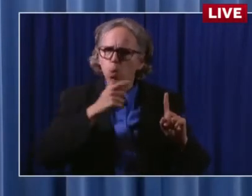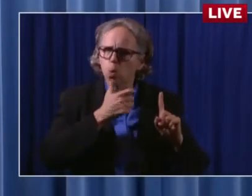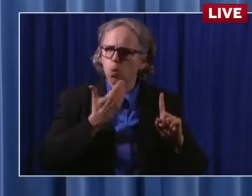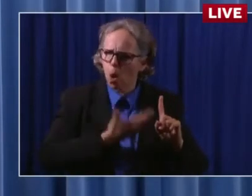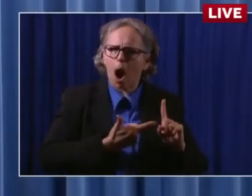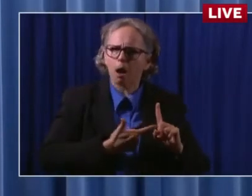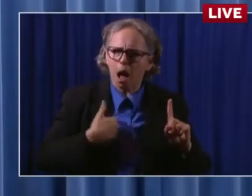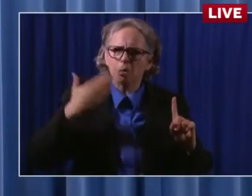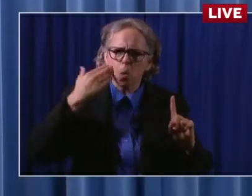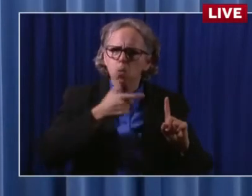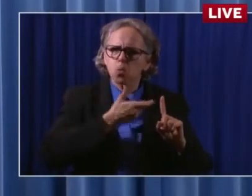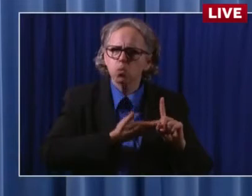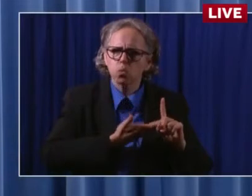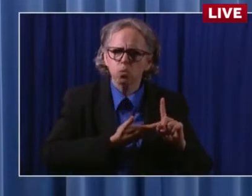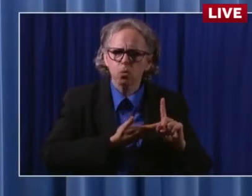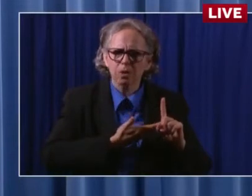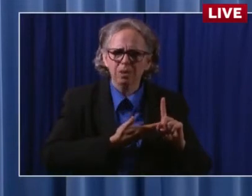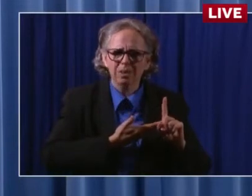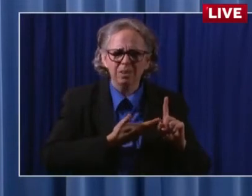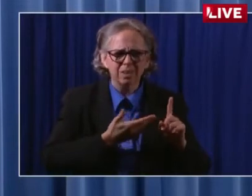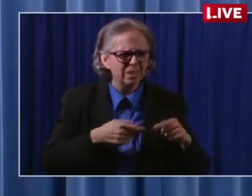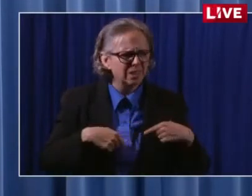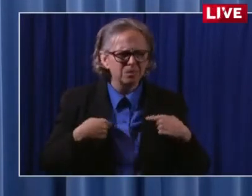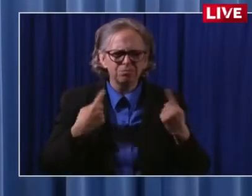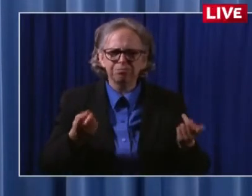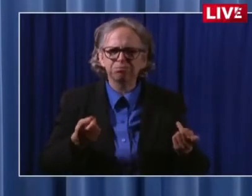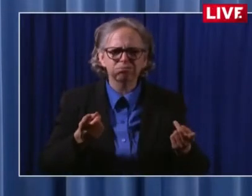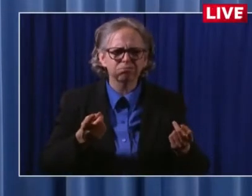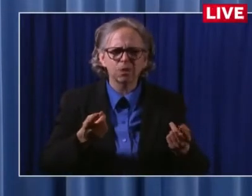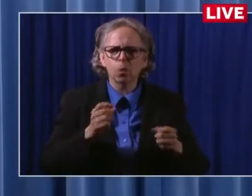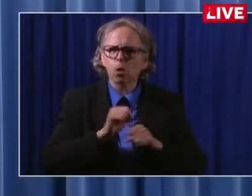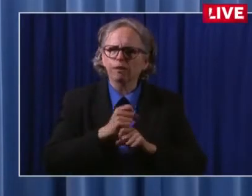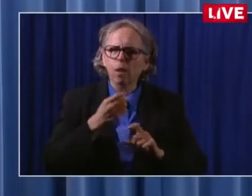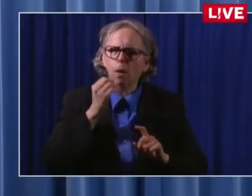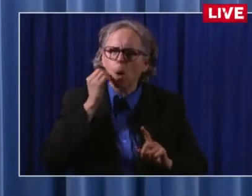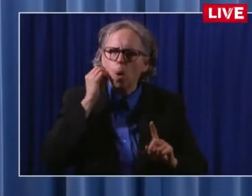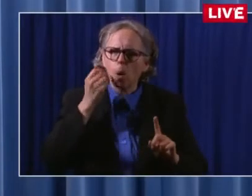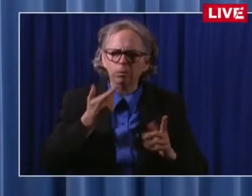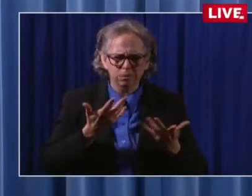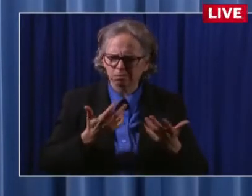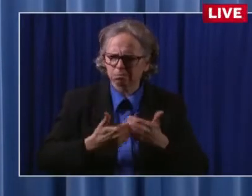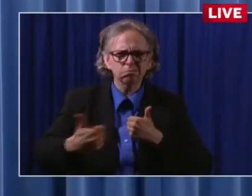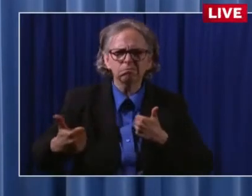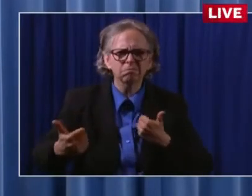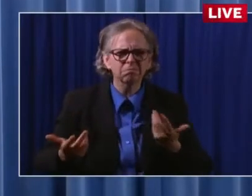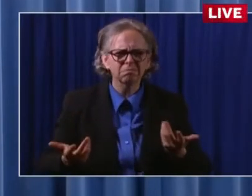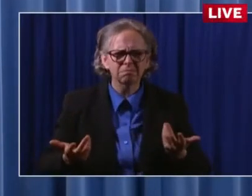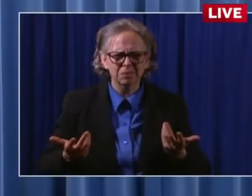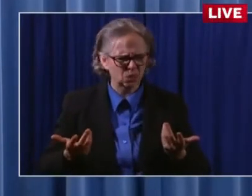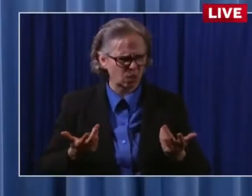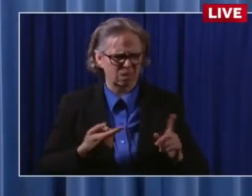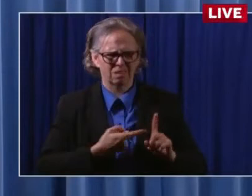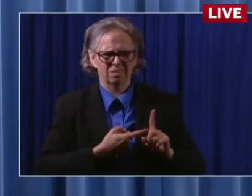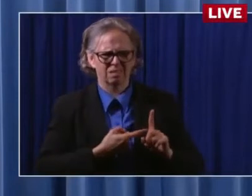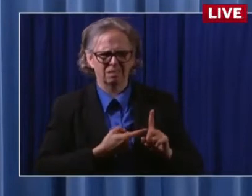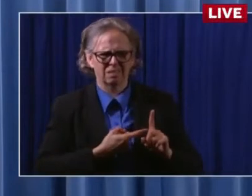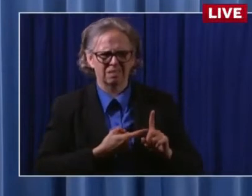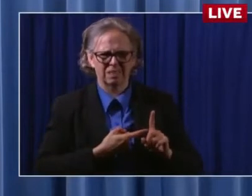YOU KNOW, THE PERSON THAT WE ARE TALKING ABOUT, WHO I KNOW VERY, VERY WELL, YOU KNOW, HAD BEEN WORKING FROM HOME.